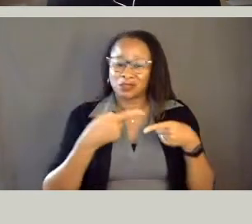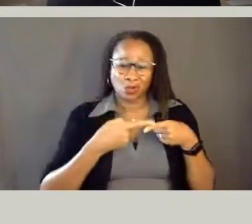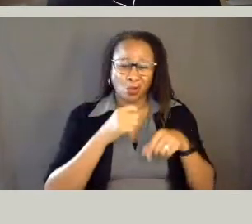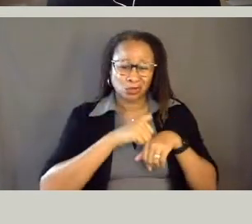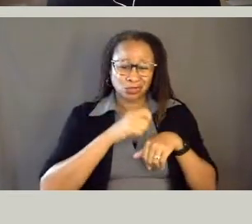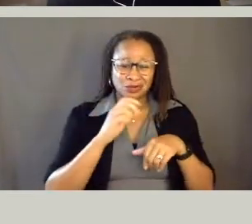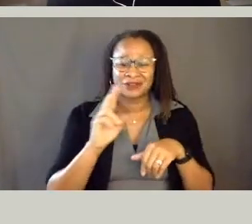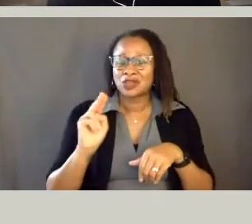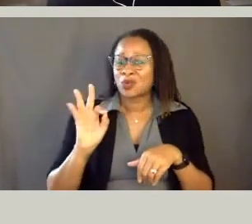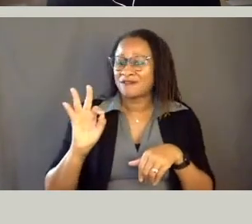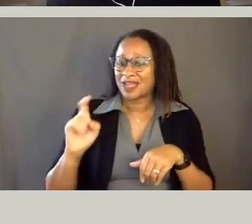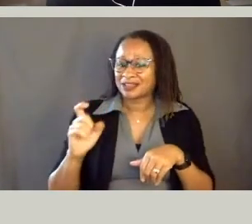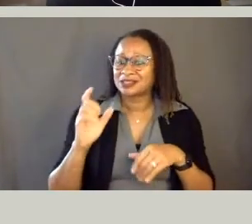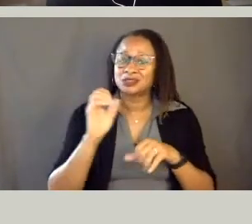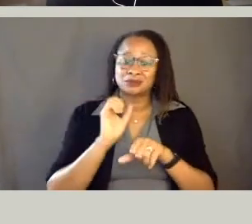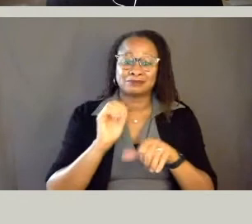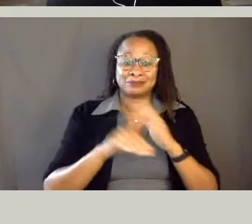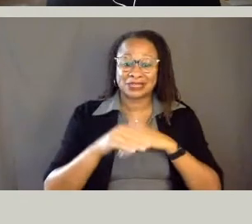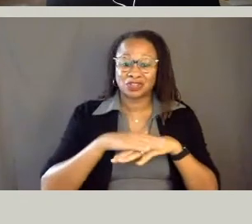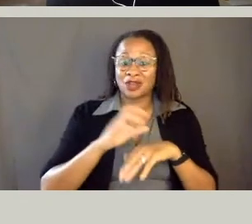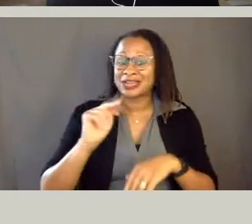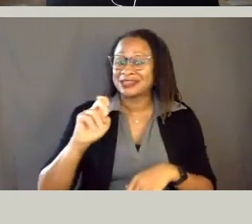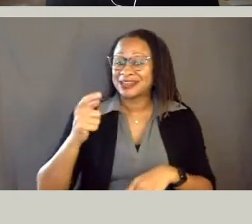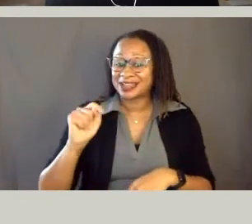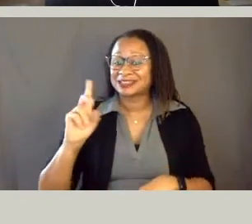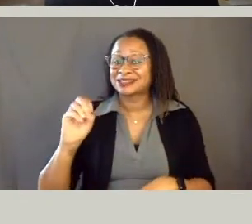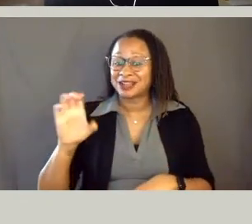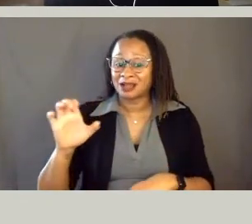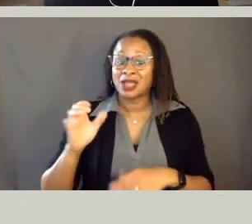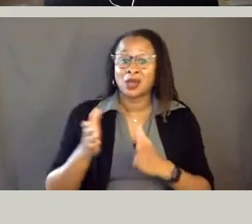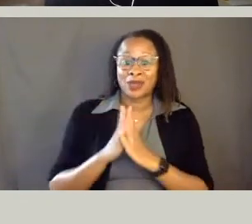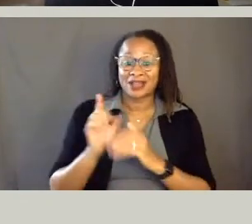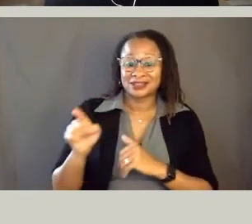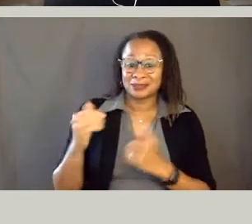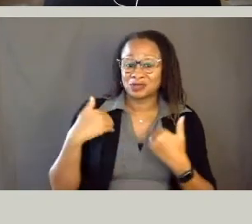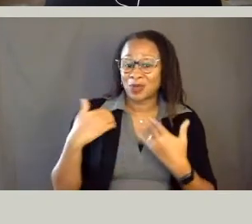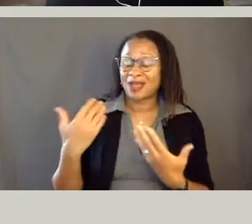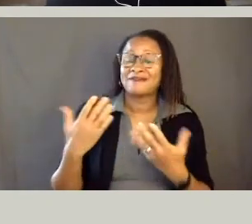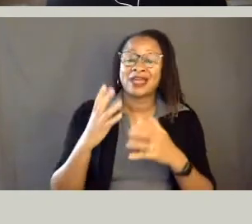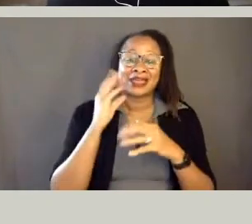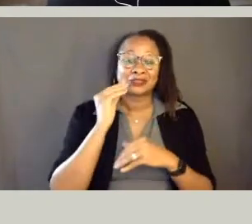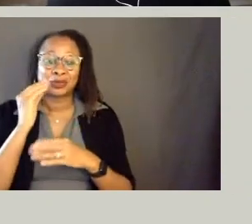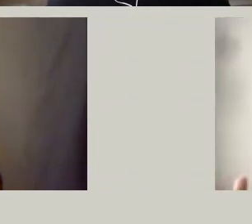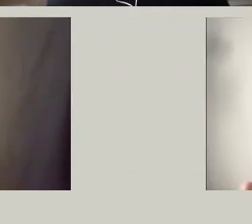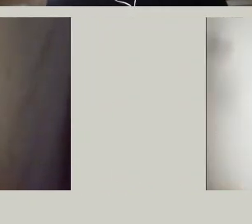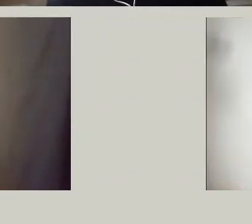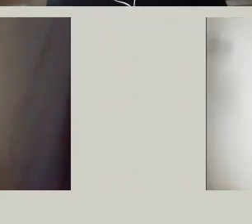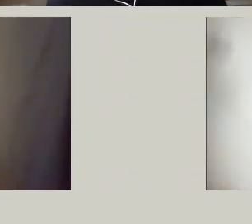is based on and Next Doc is based on, because we've asked that Next Doc to have experienced filmmakers, like you know, just even have conversations